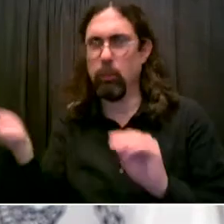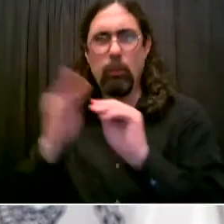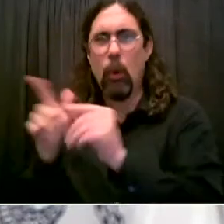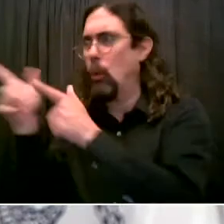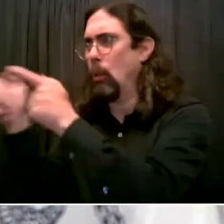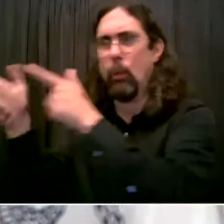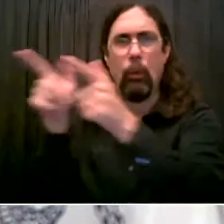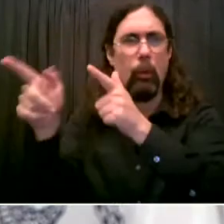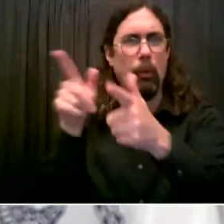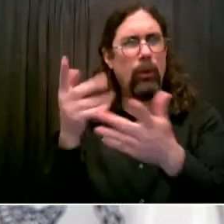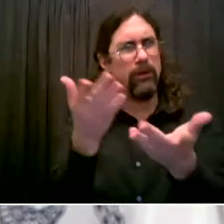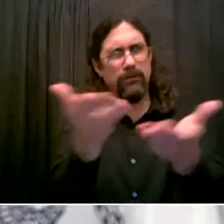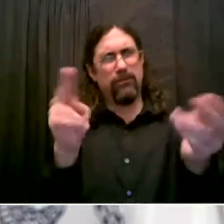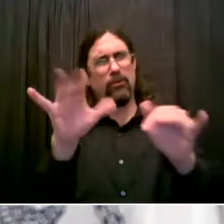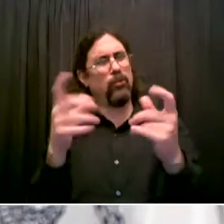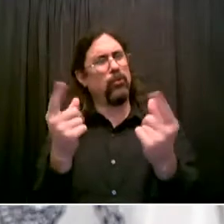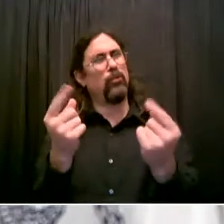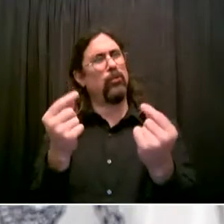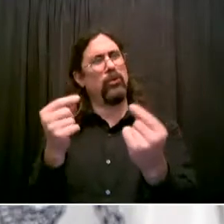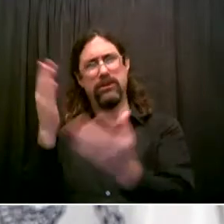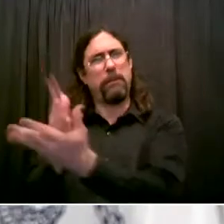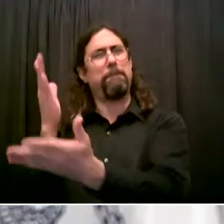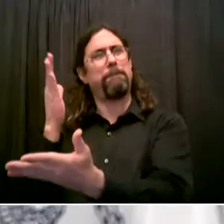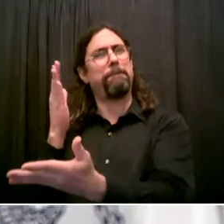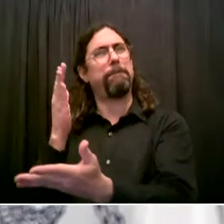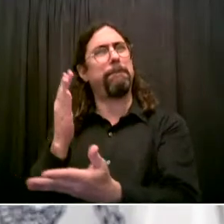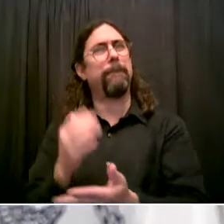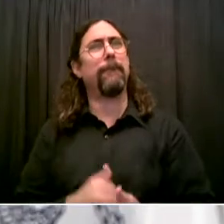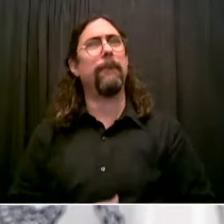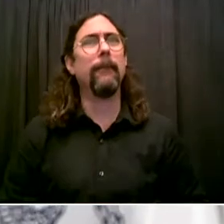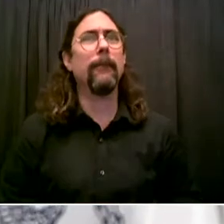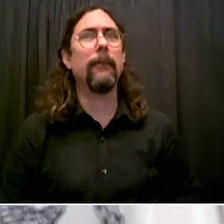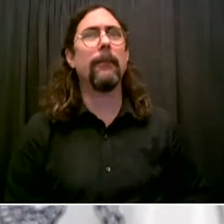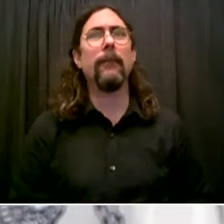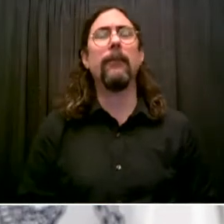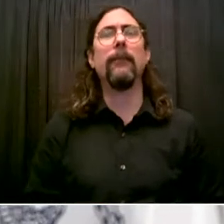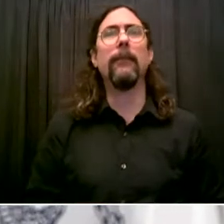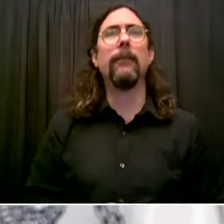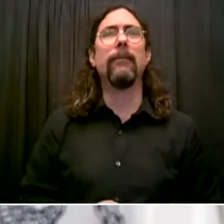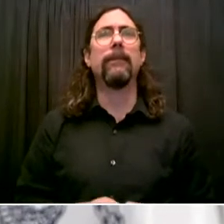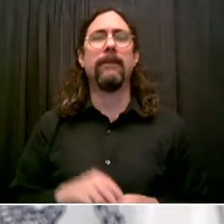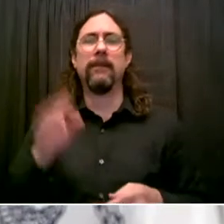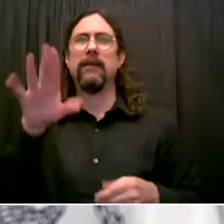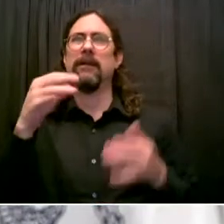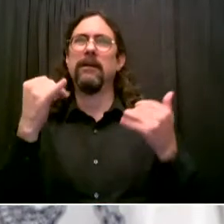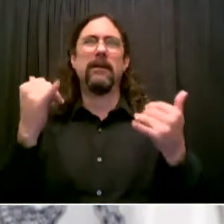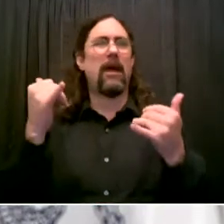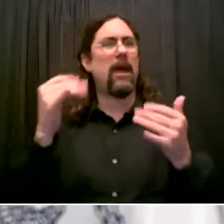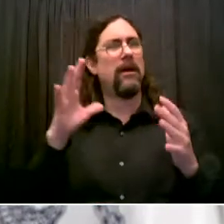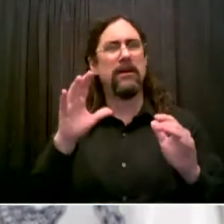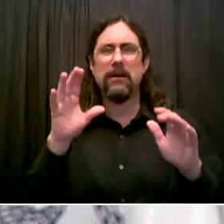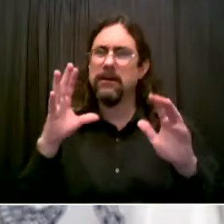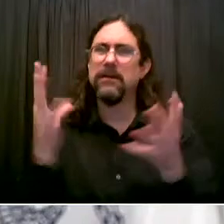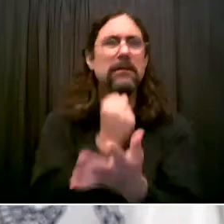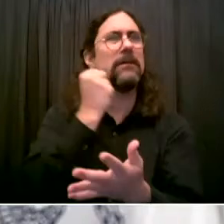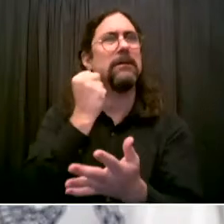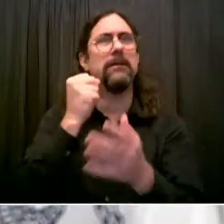COUPLE OF QUICK POINTS. IT ALWAYS BREAS SAYING, AND FOR THE FIRST TIME